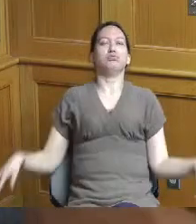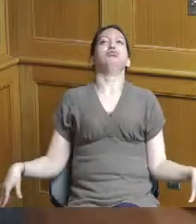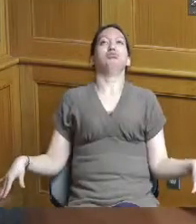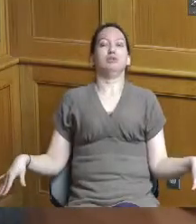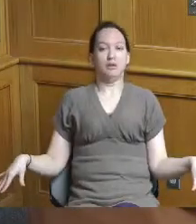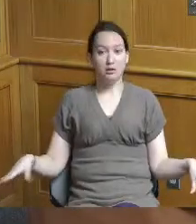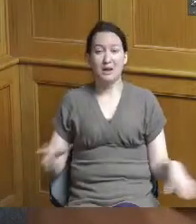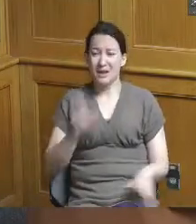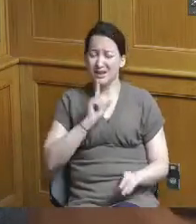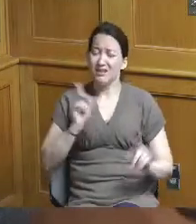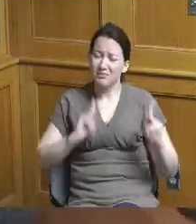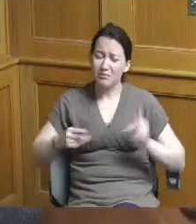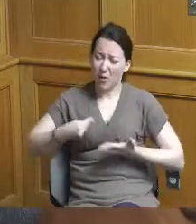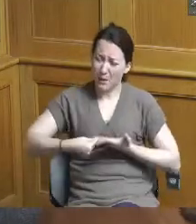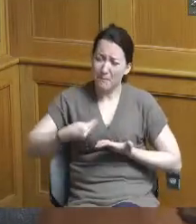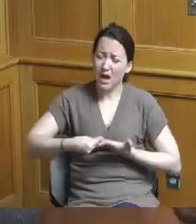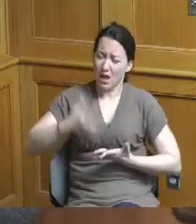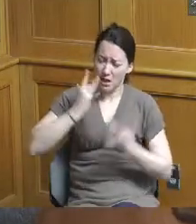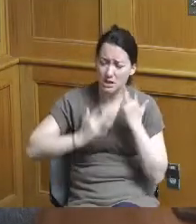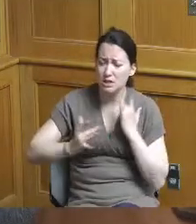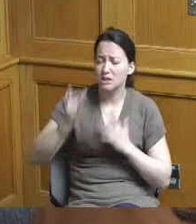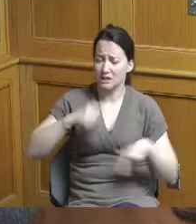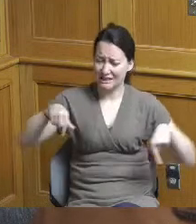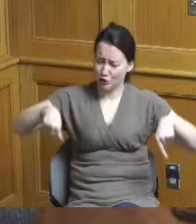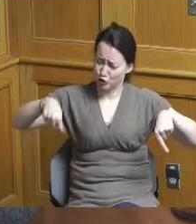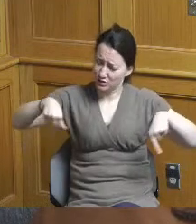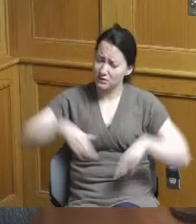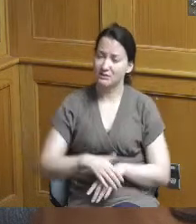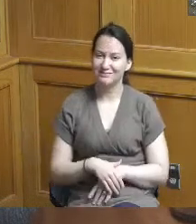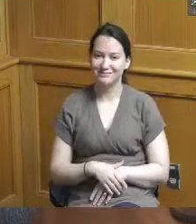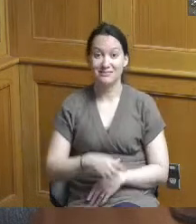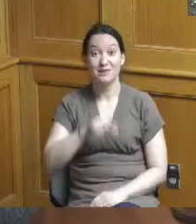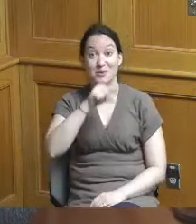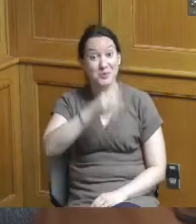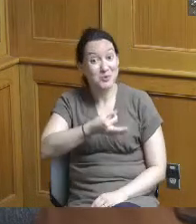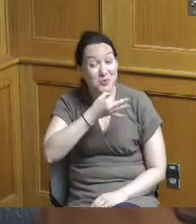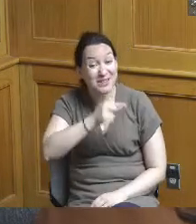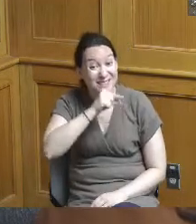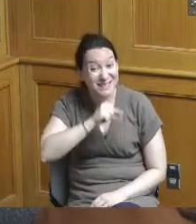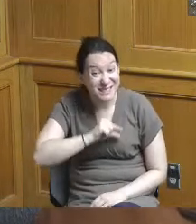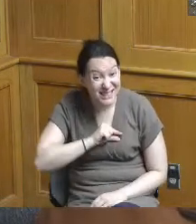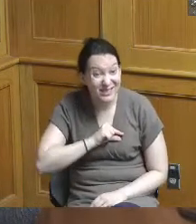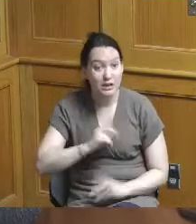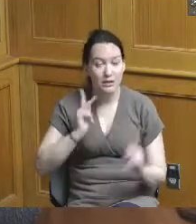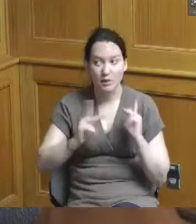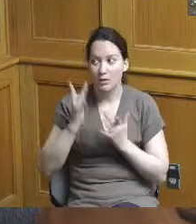really hurting out here I mean Thanksgiving is coming and people can barely afford a turkey